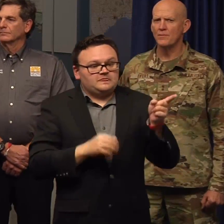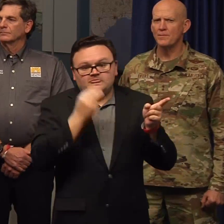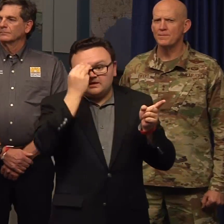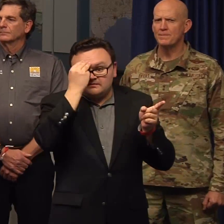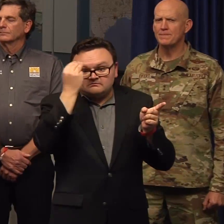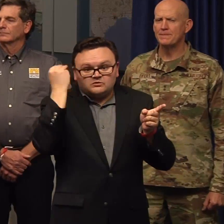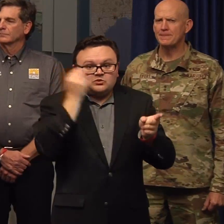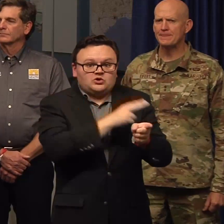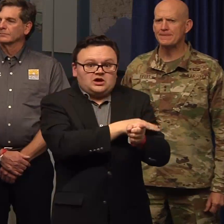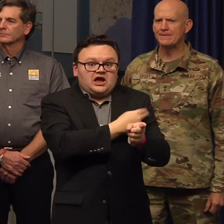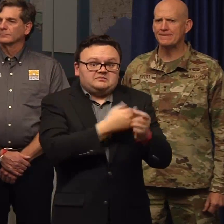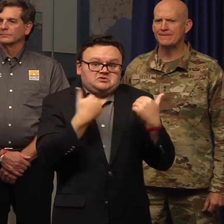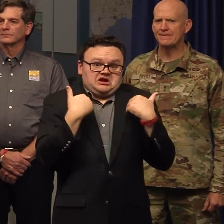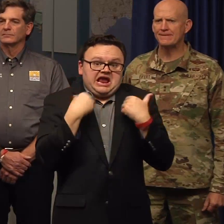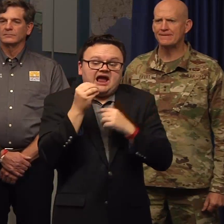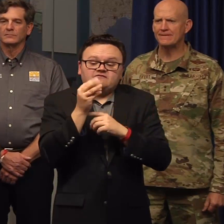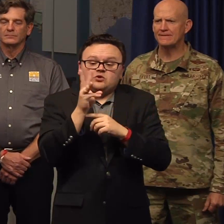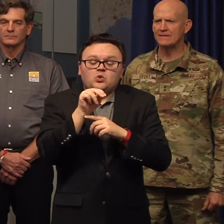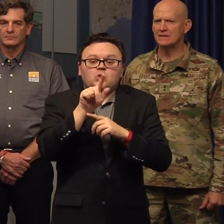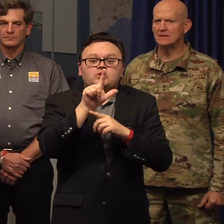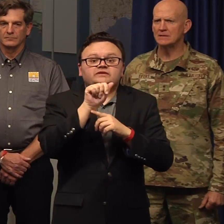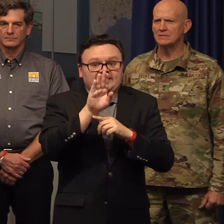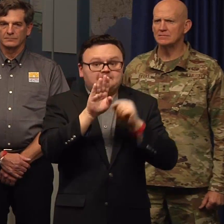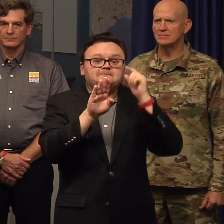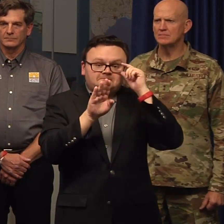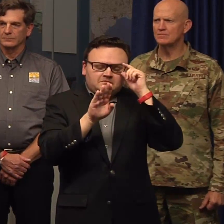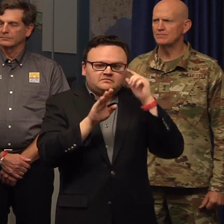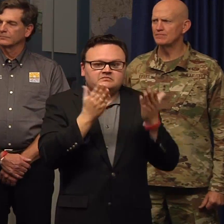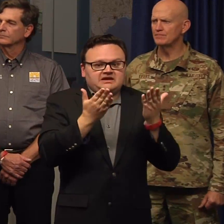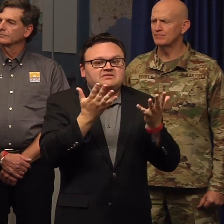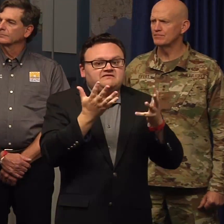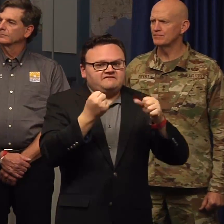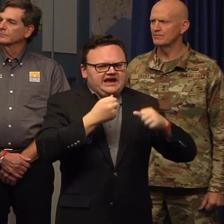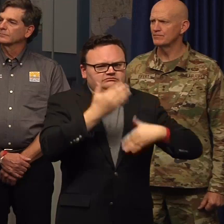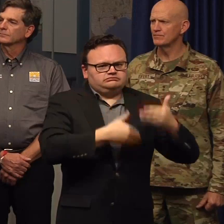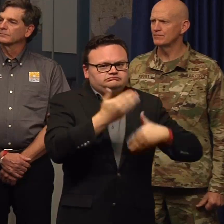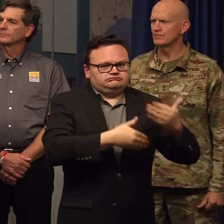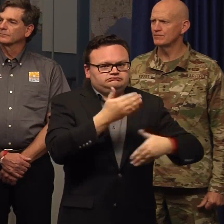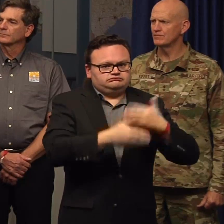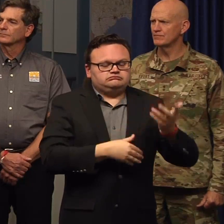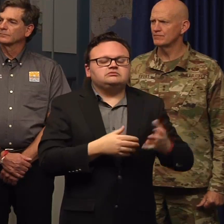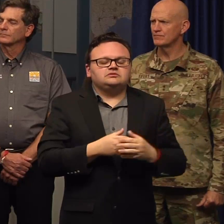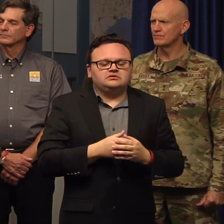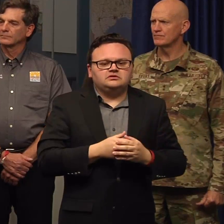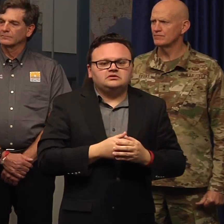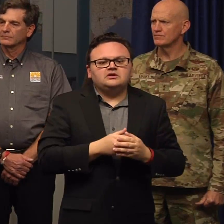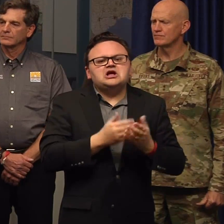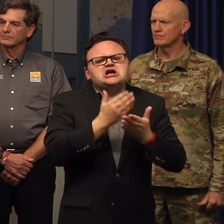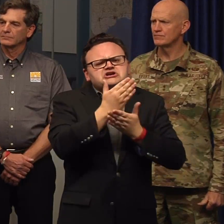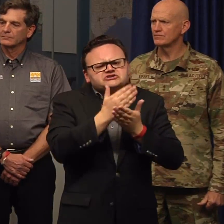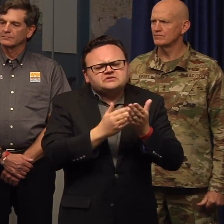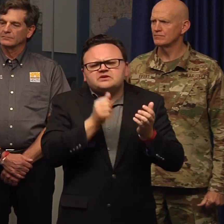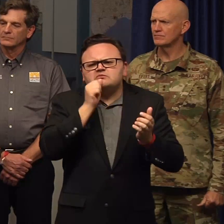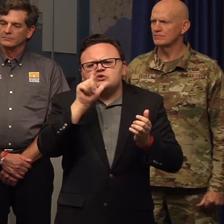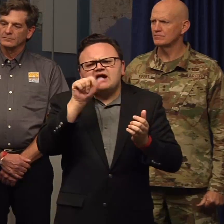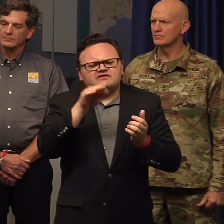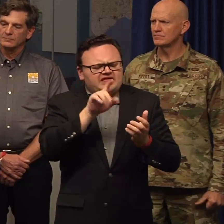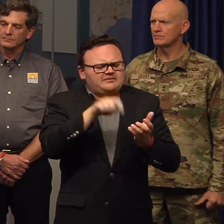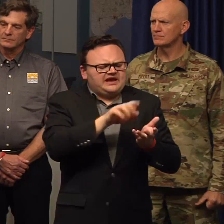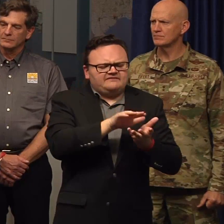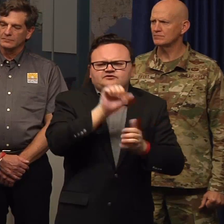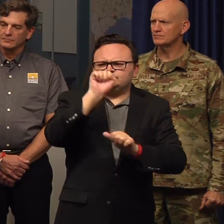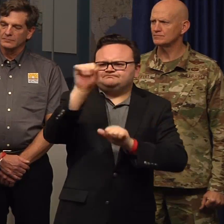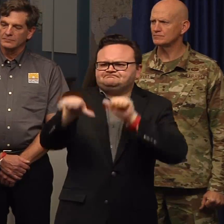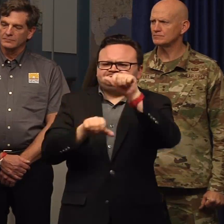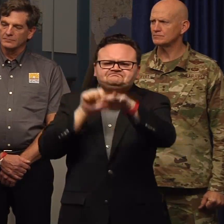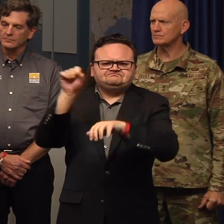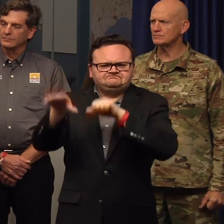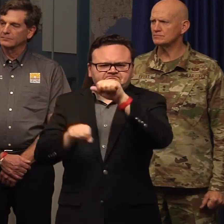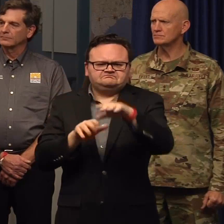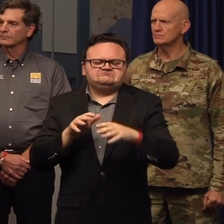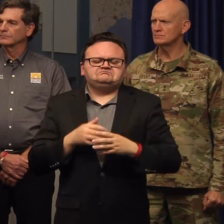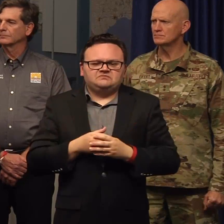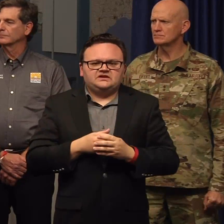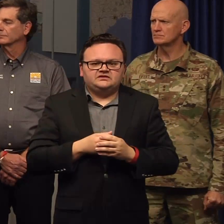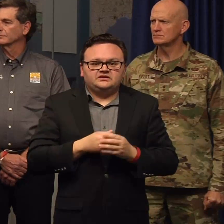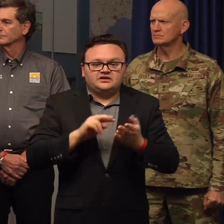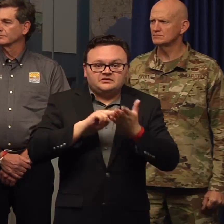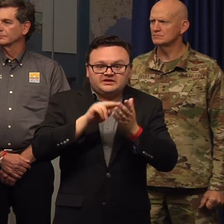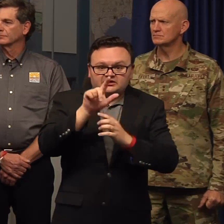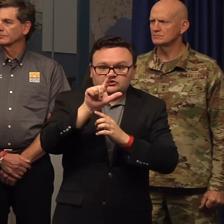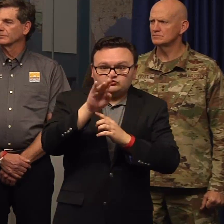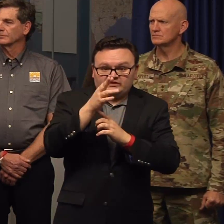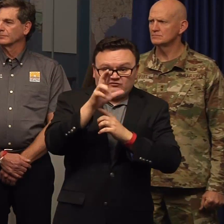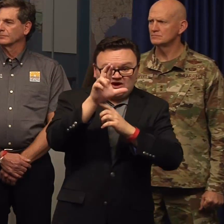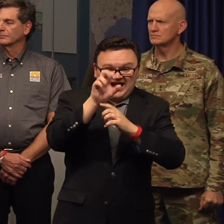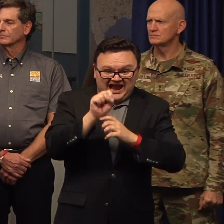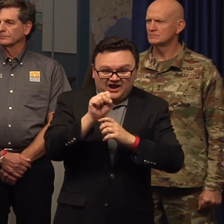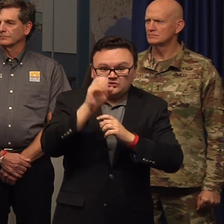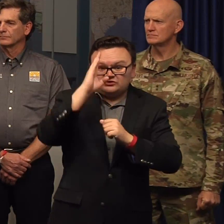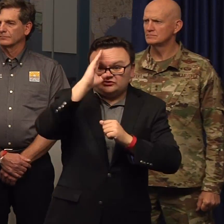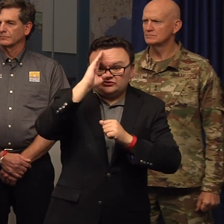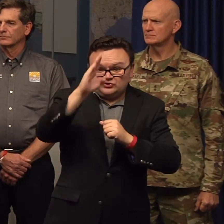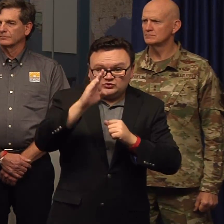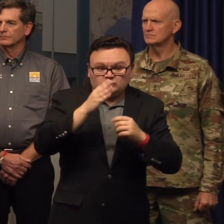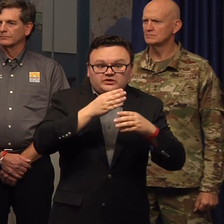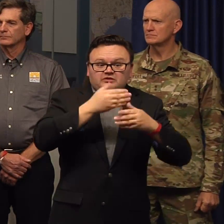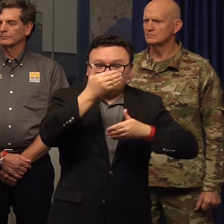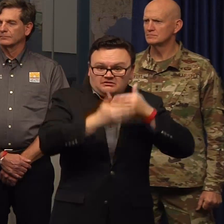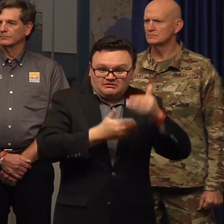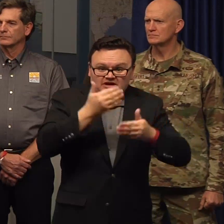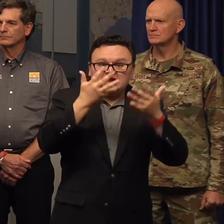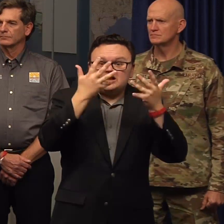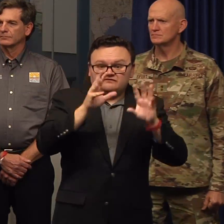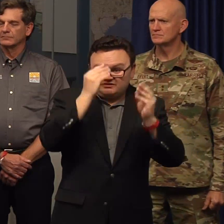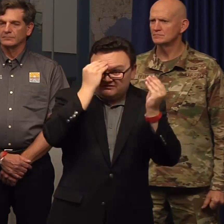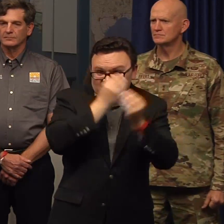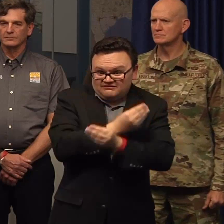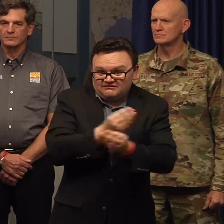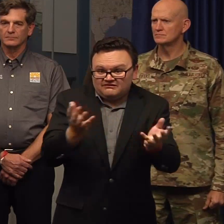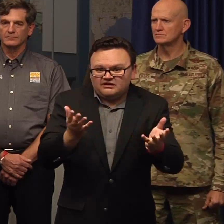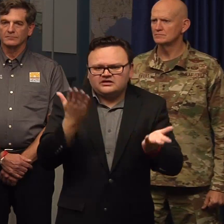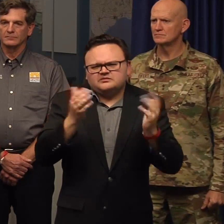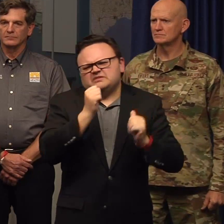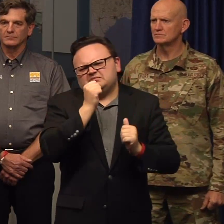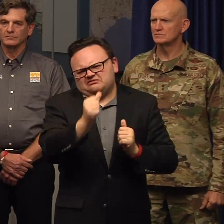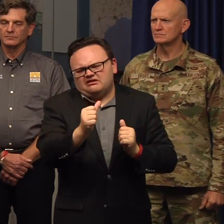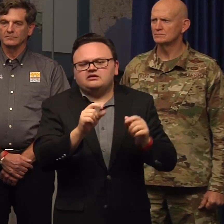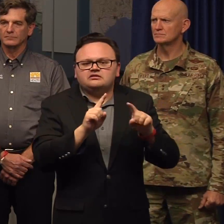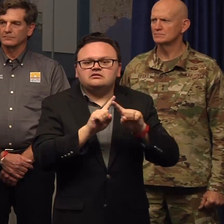MEMORIAL AS THEIR OWN LABS SO